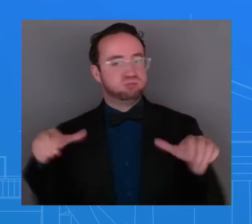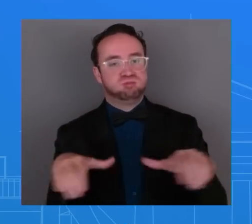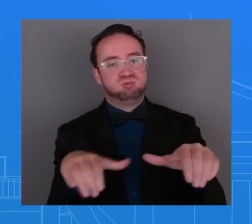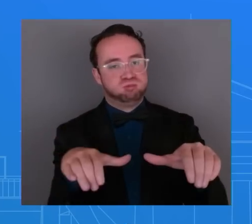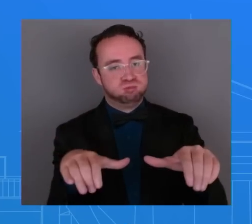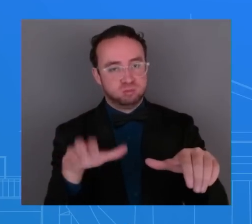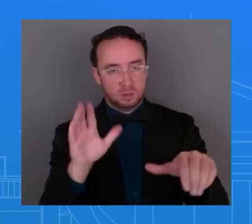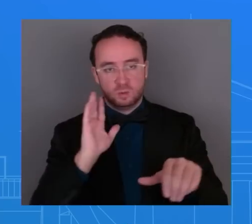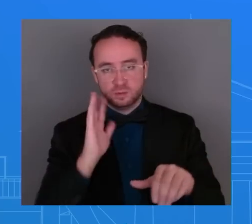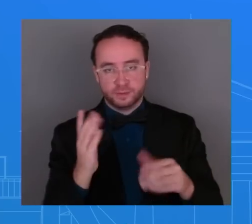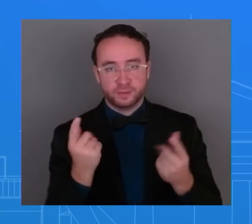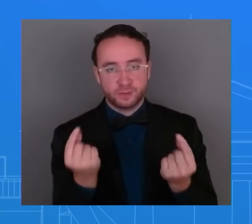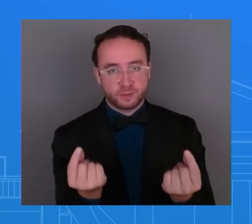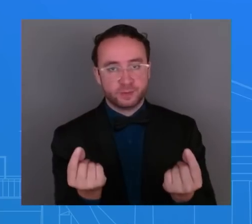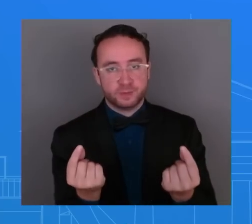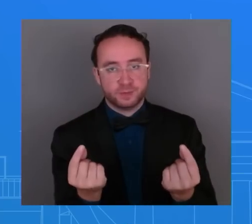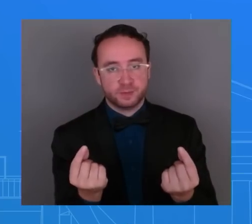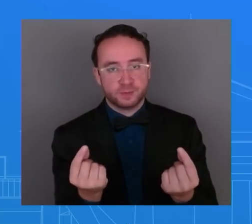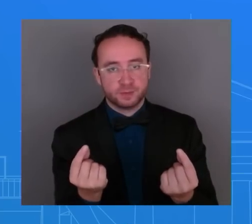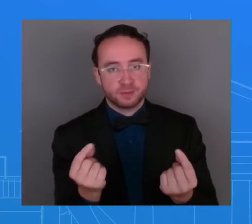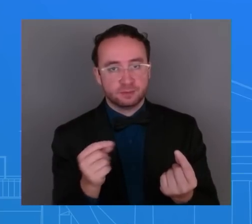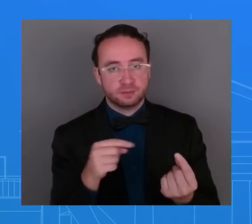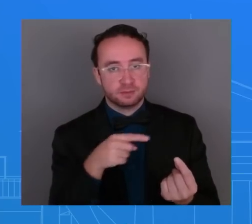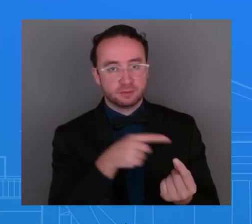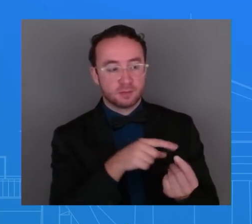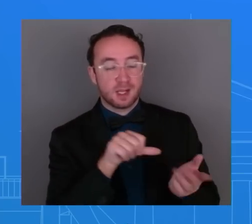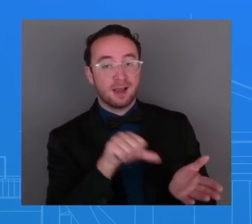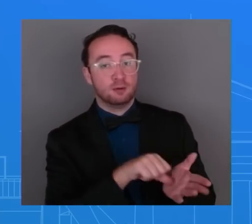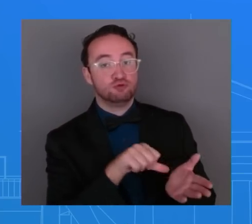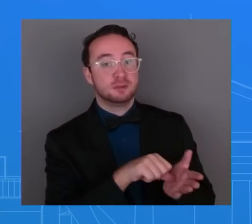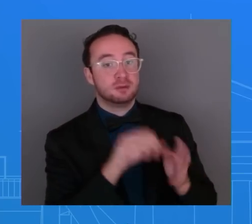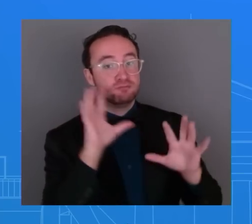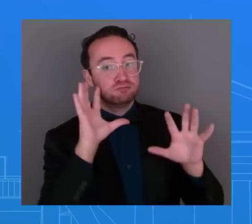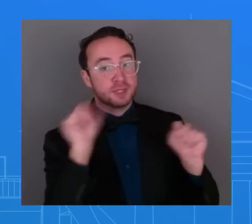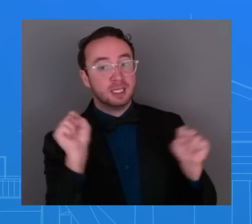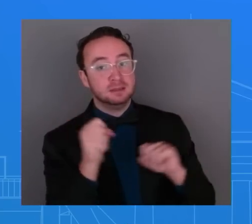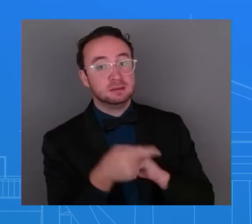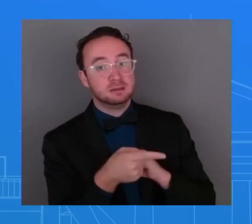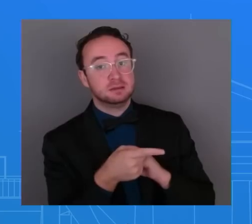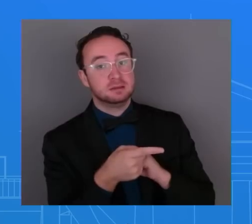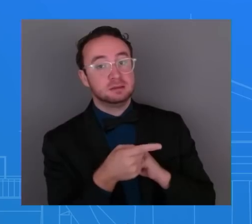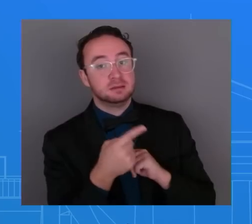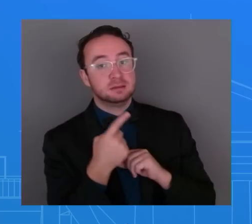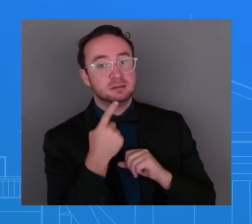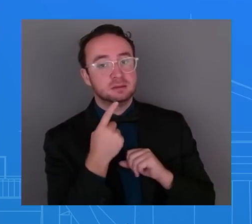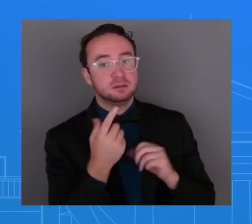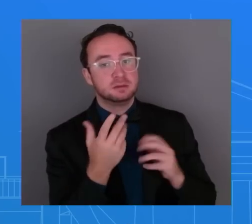claimed he wanted to moderate Iran's policies and engage with the world. Destabaling [Destabilizing]actions